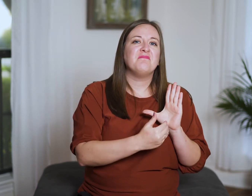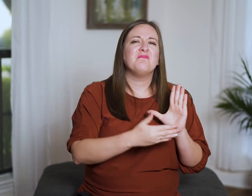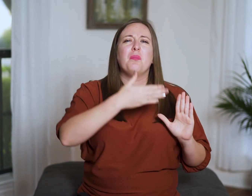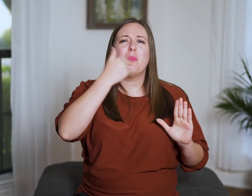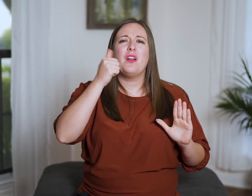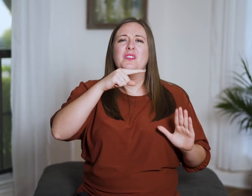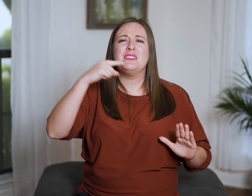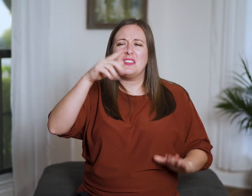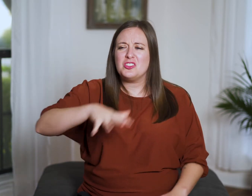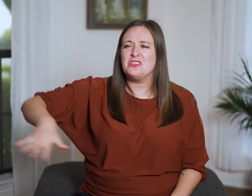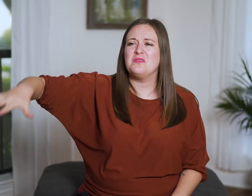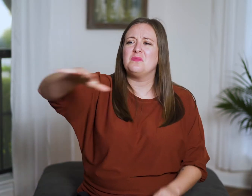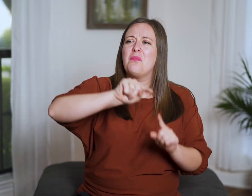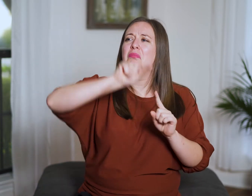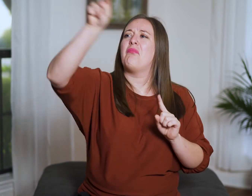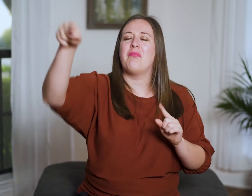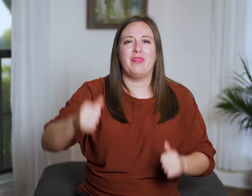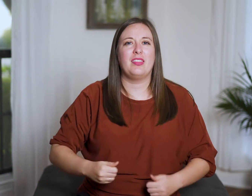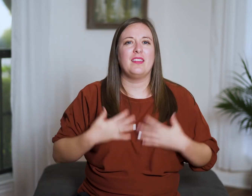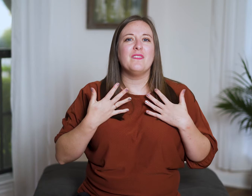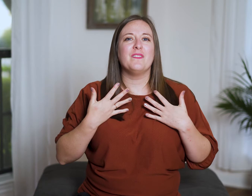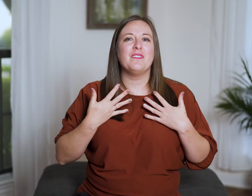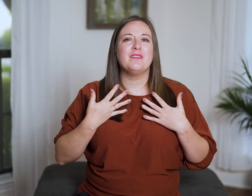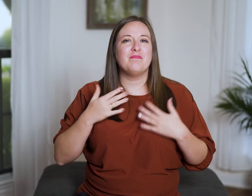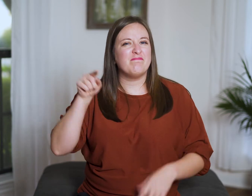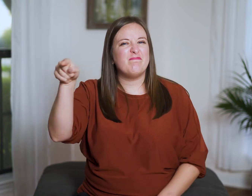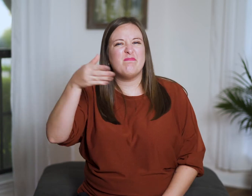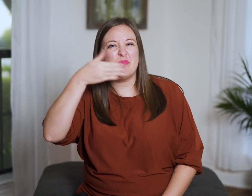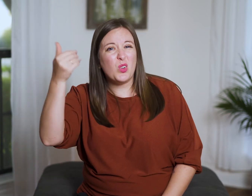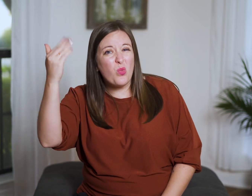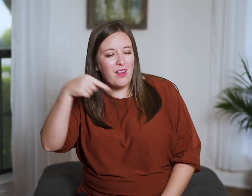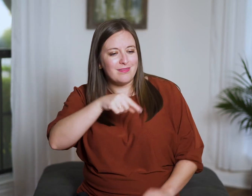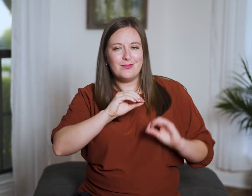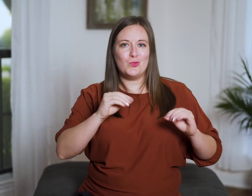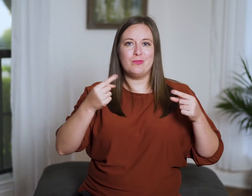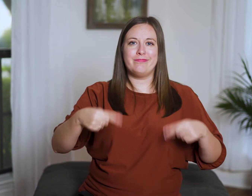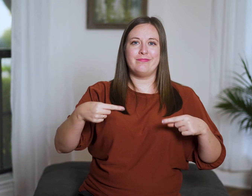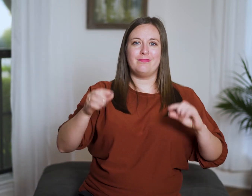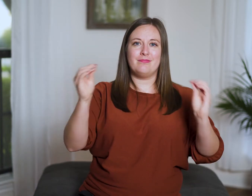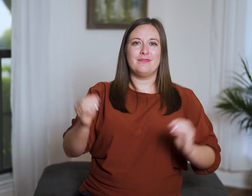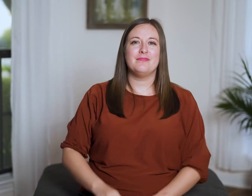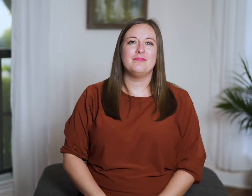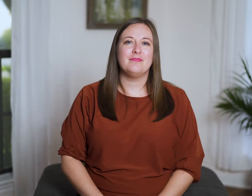this woman is like a constant dripping.